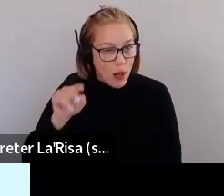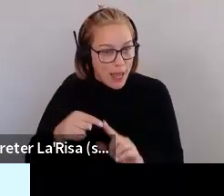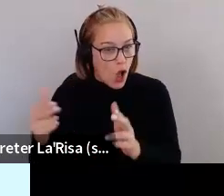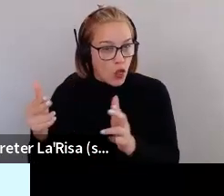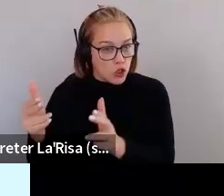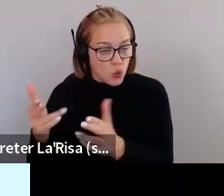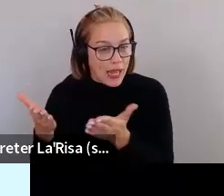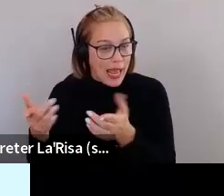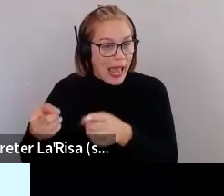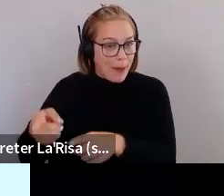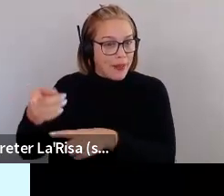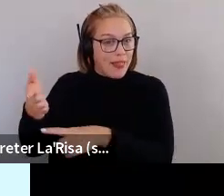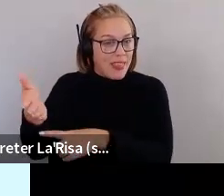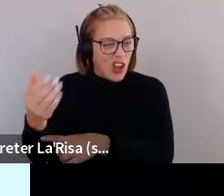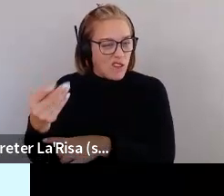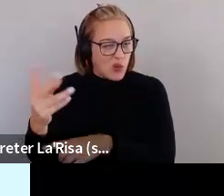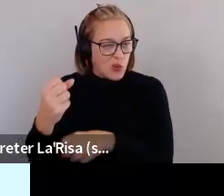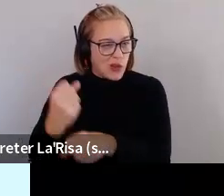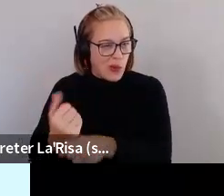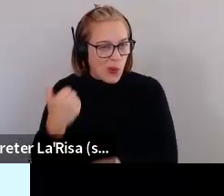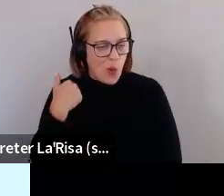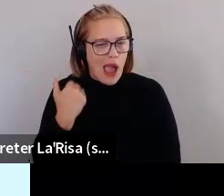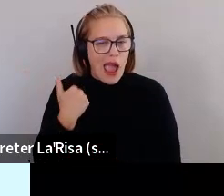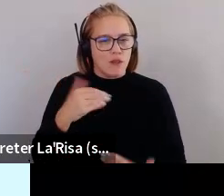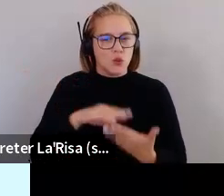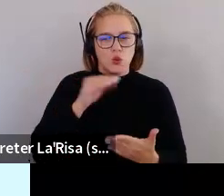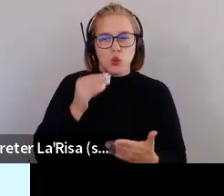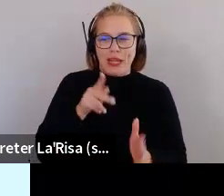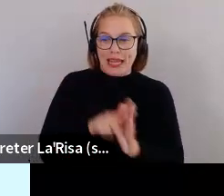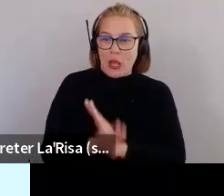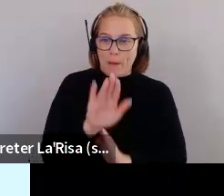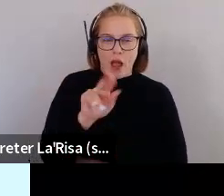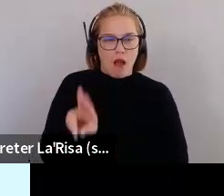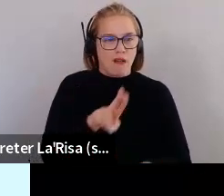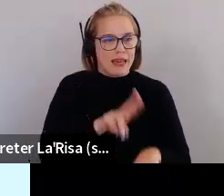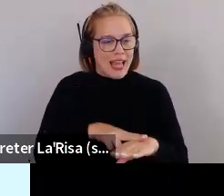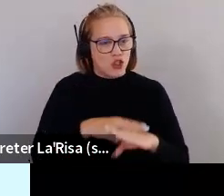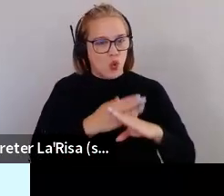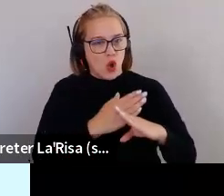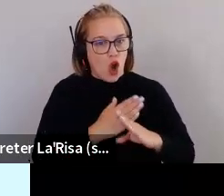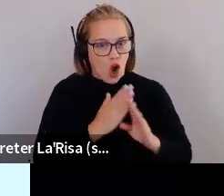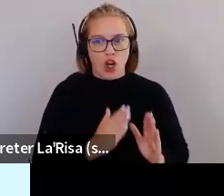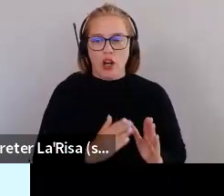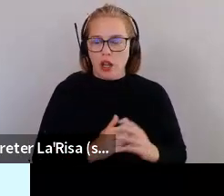of the heroes there. He was a minister in Ohio. He was working at Kent State University. If any of you have heard of the Kent State shootings,